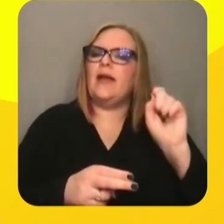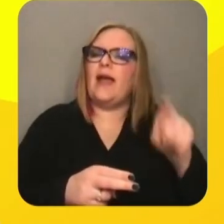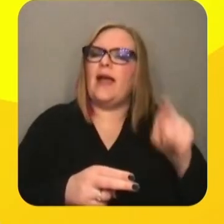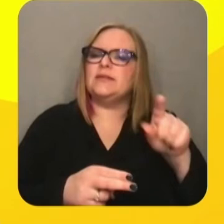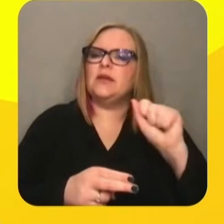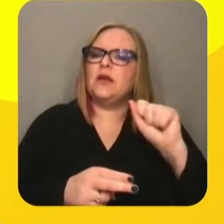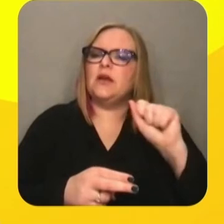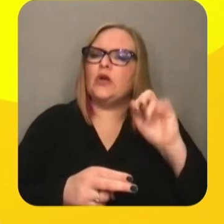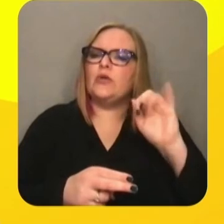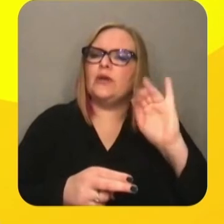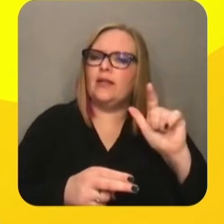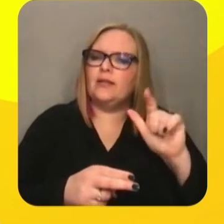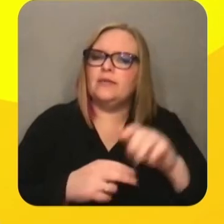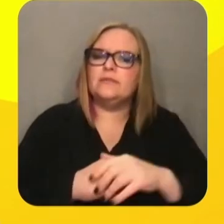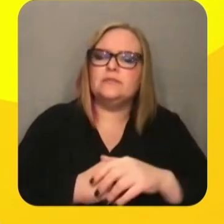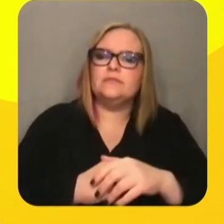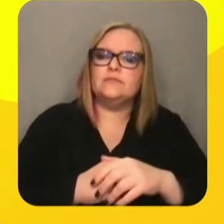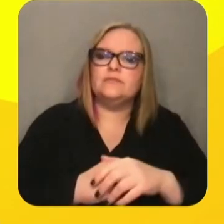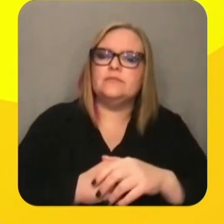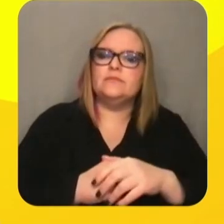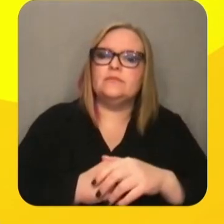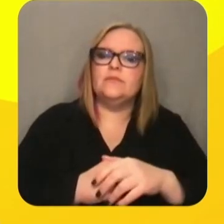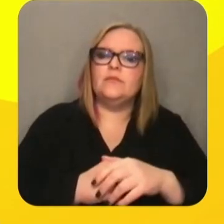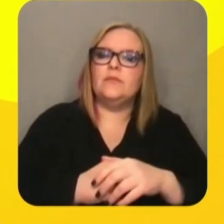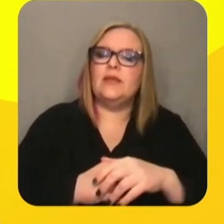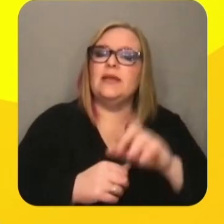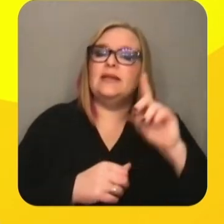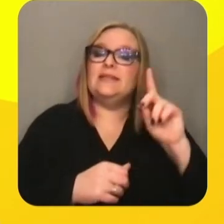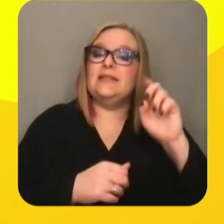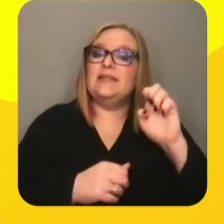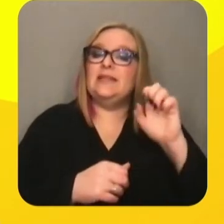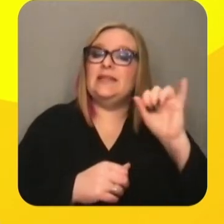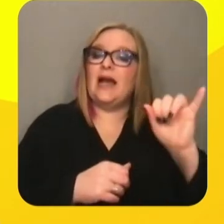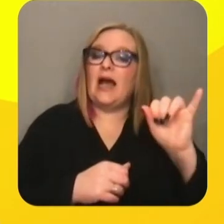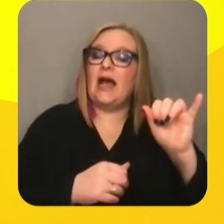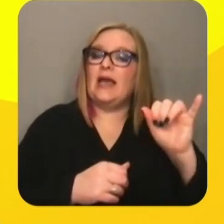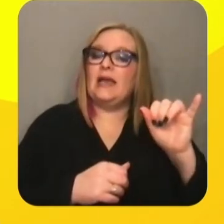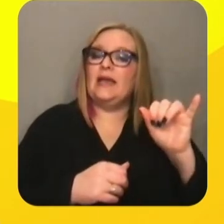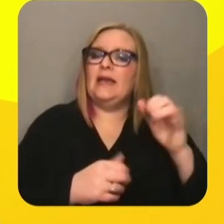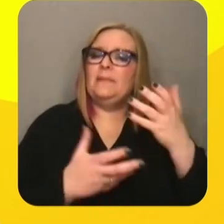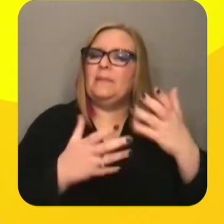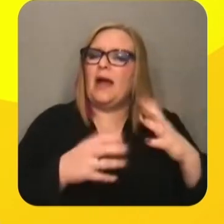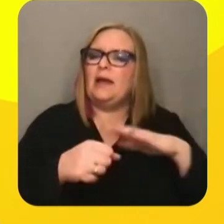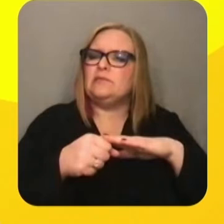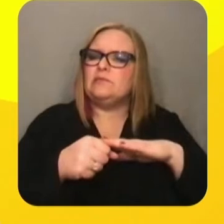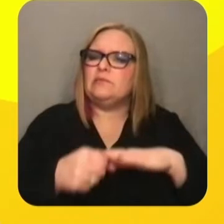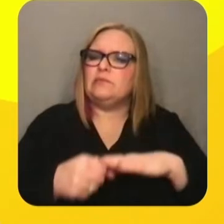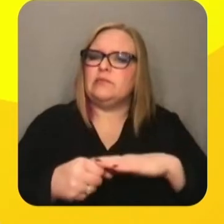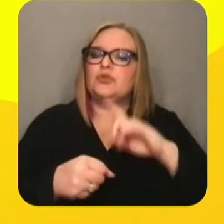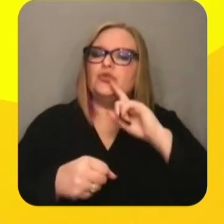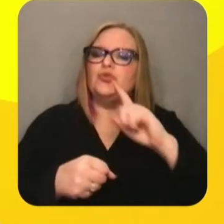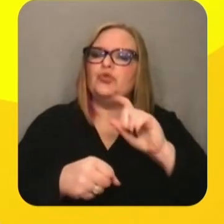And say, DEI may stifle true innovation. What do you think about that?